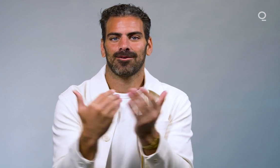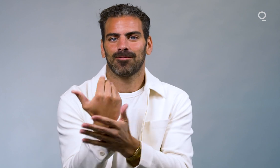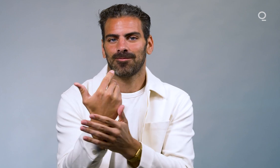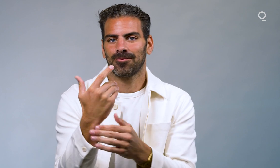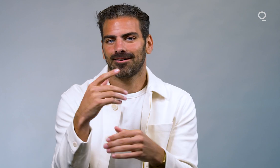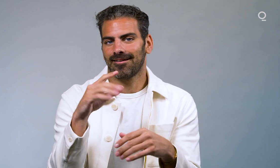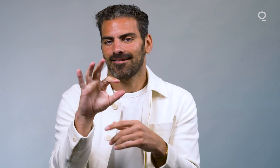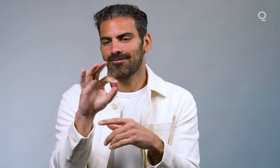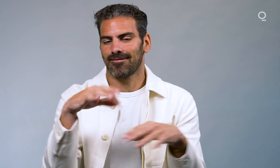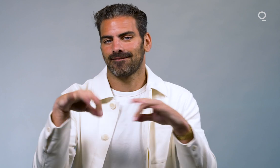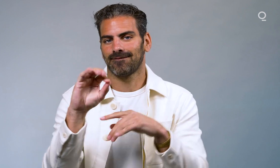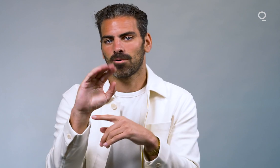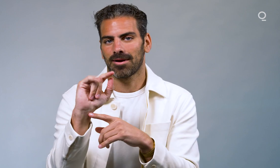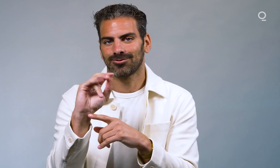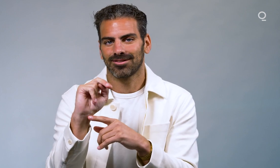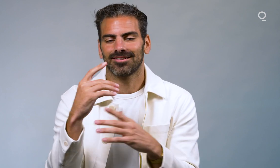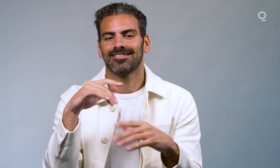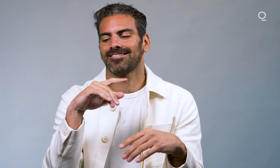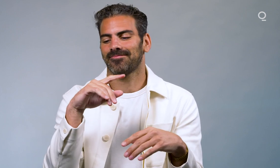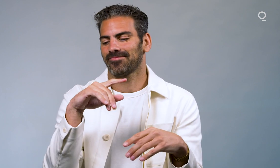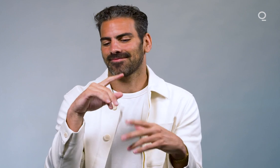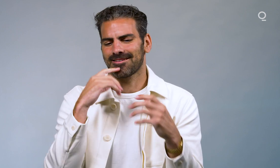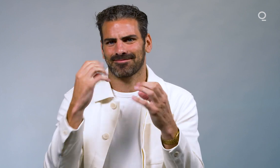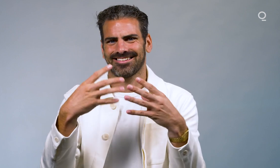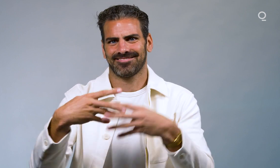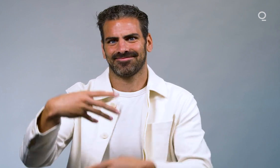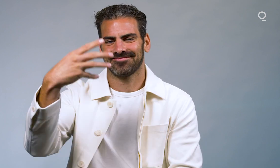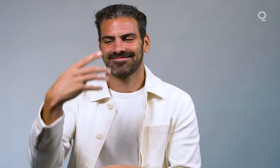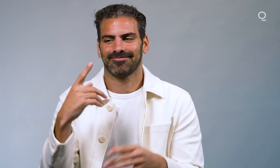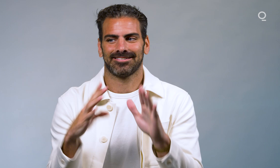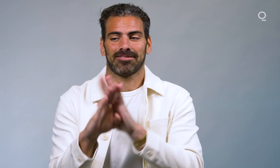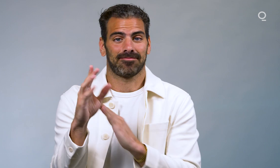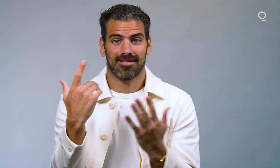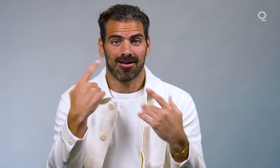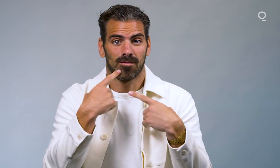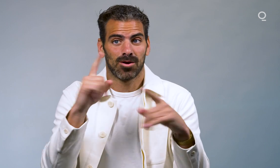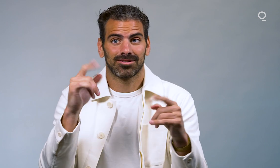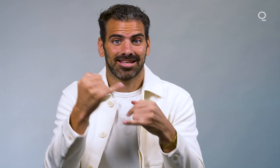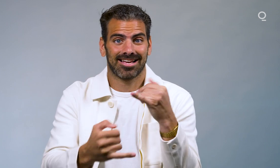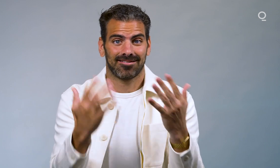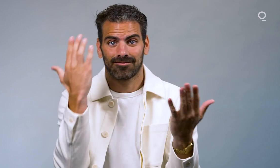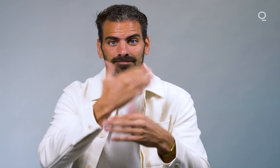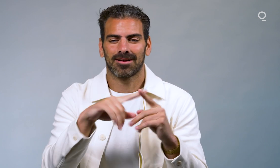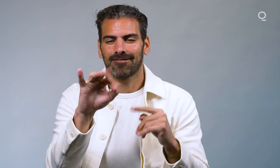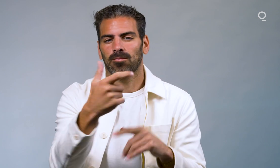A hand squeeze would mean that we were going to switch specific formation or footwork. Scratch on my back might have meant that I was late.